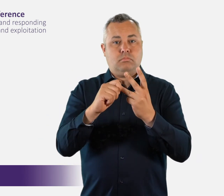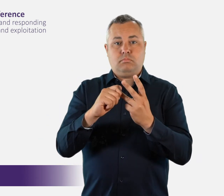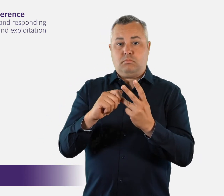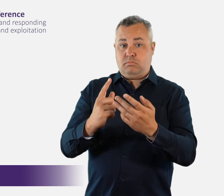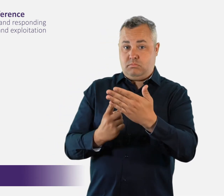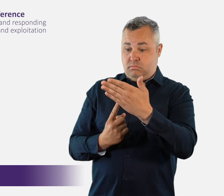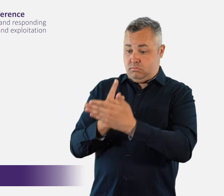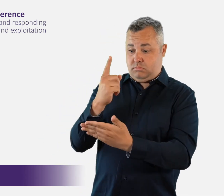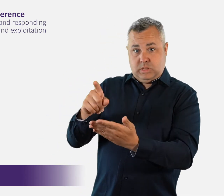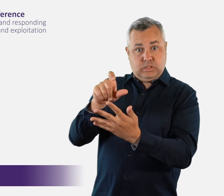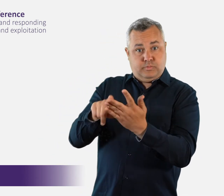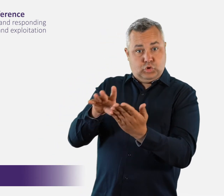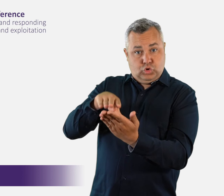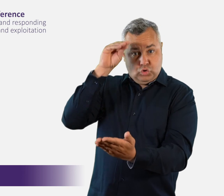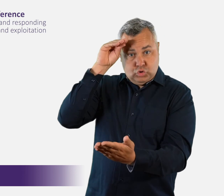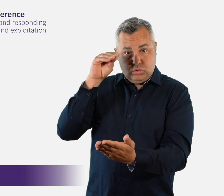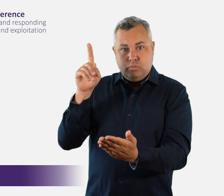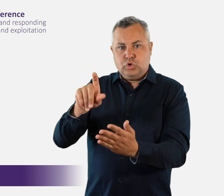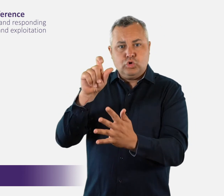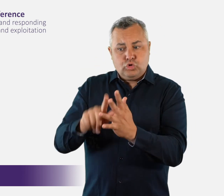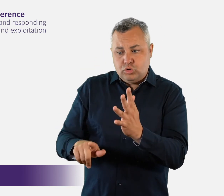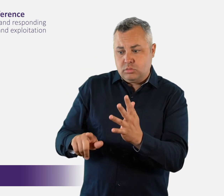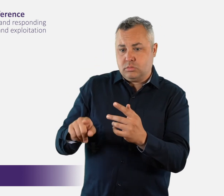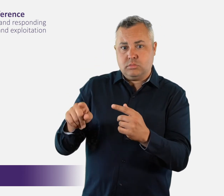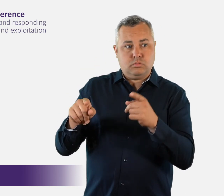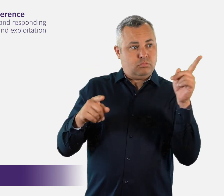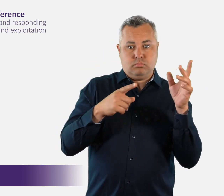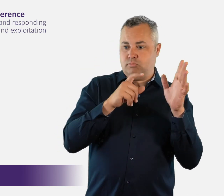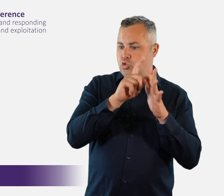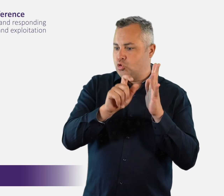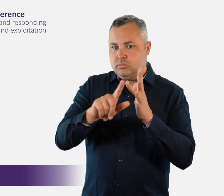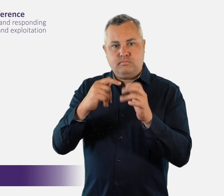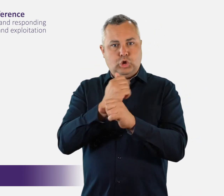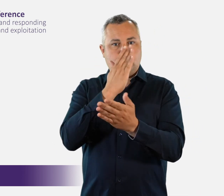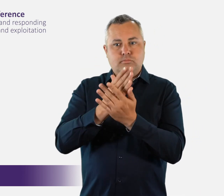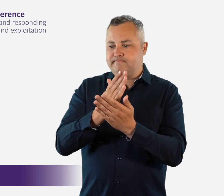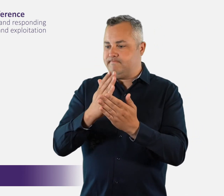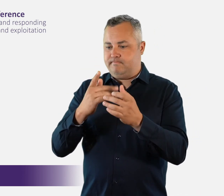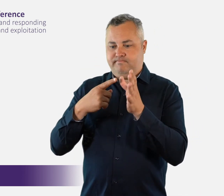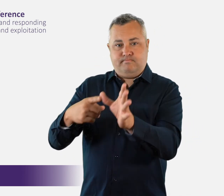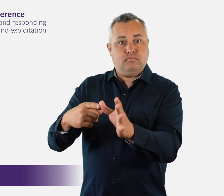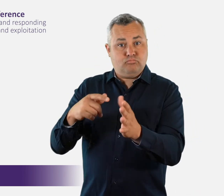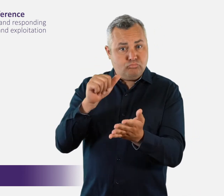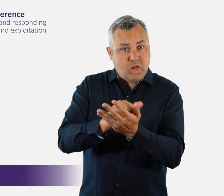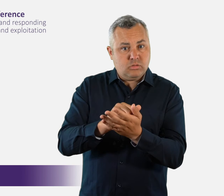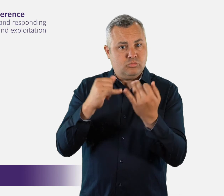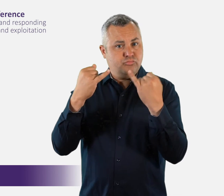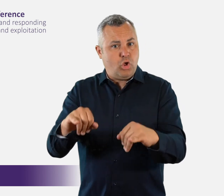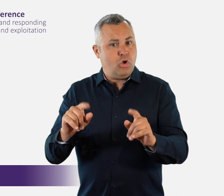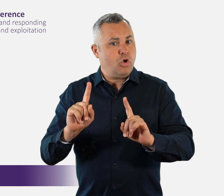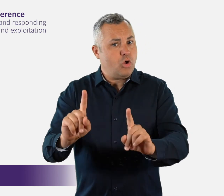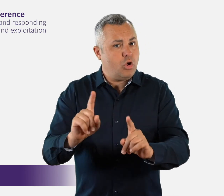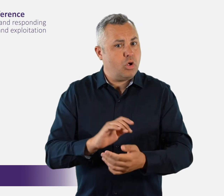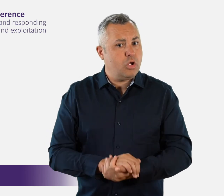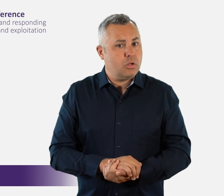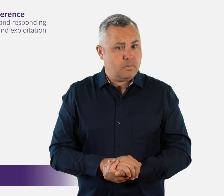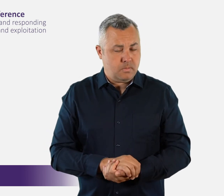iii) responses to instances of violence, abuse, exploitation and neglect of students with disability.